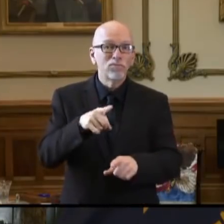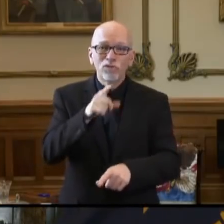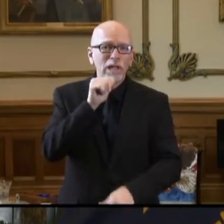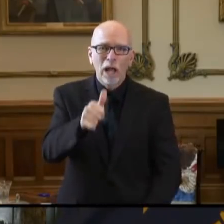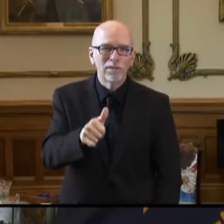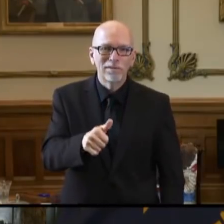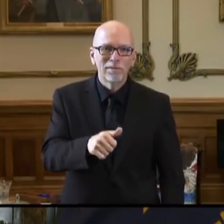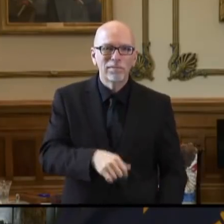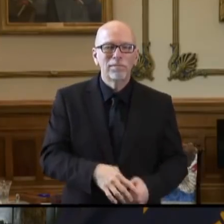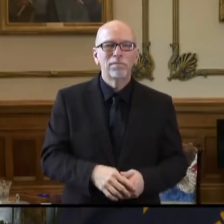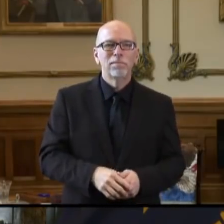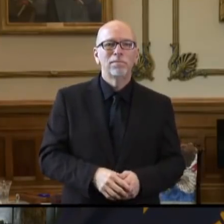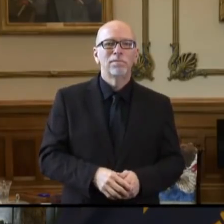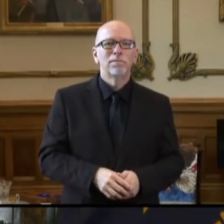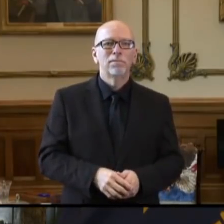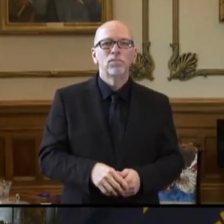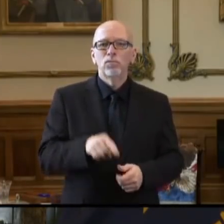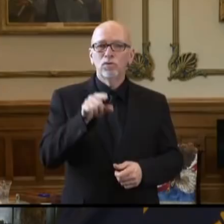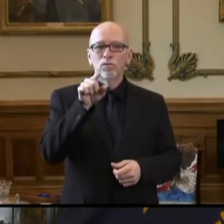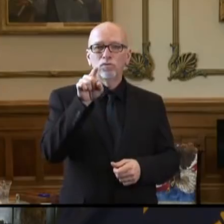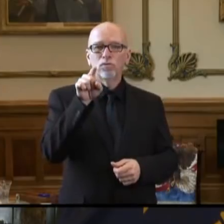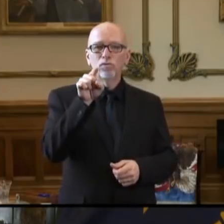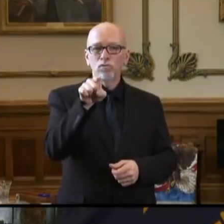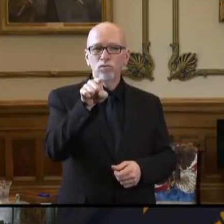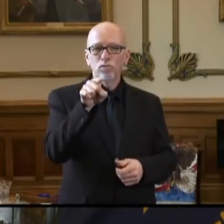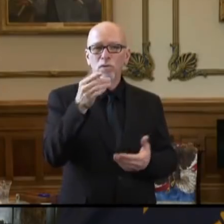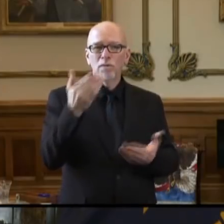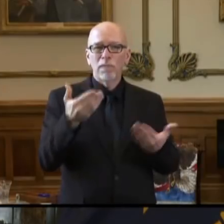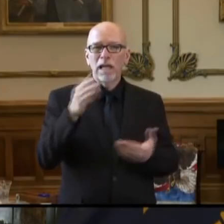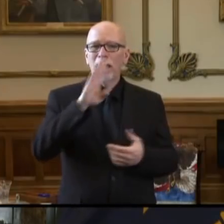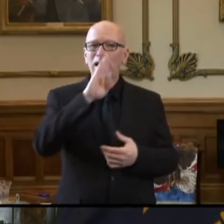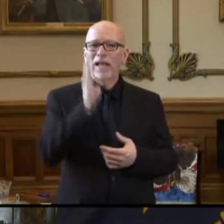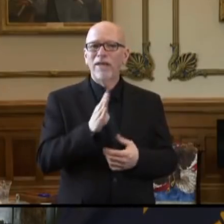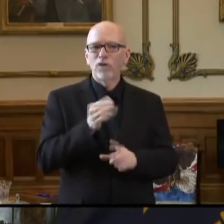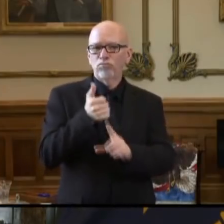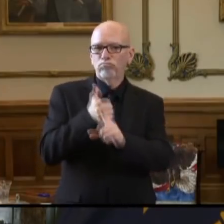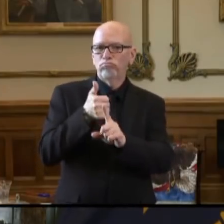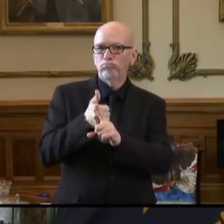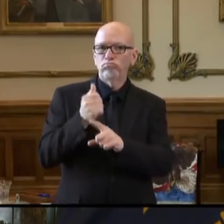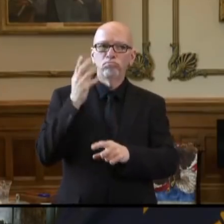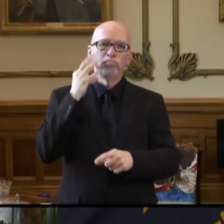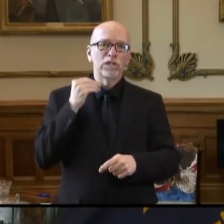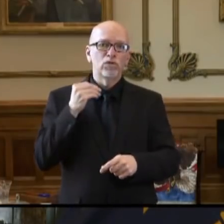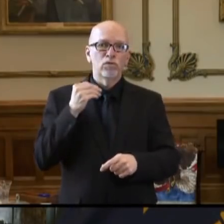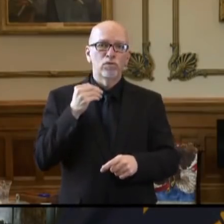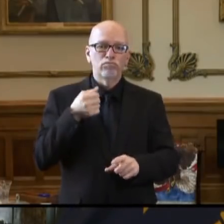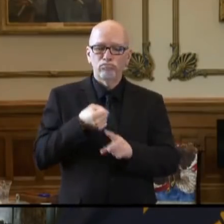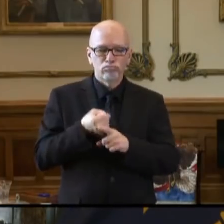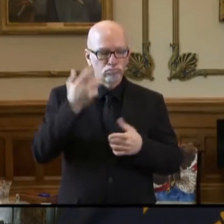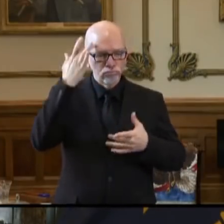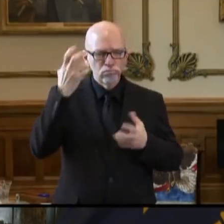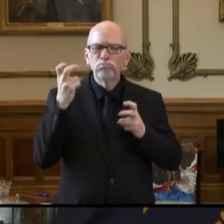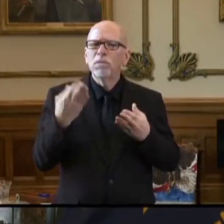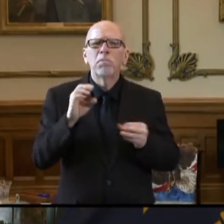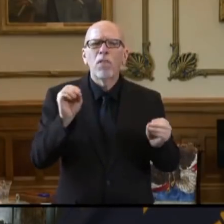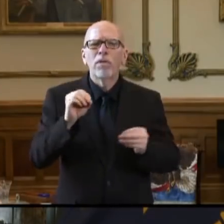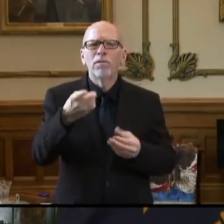SERIOUS. YOU MAY FEEL LIKE YOU'RE SUPERMAN BUT I GUARANTEE YOU YOU'RE NOT. YOU MAY NEVER